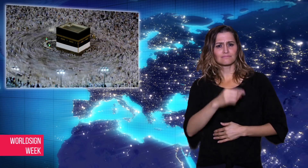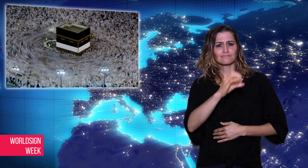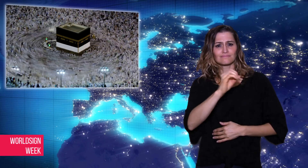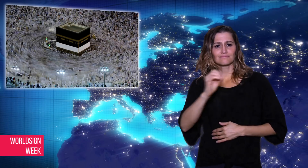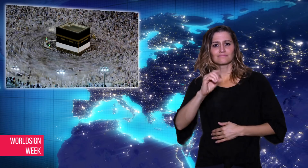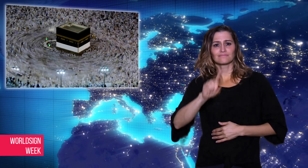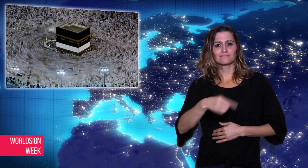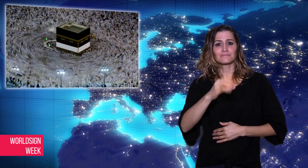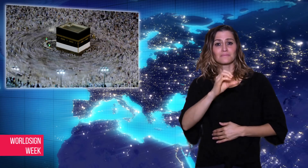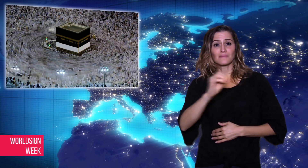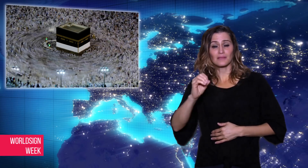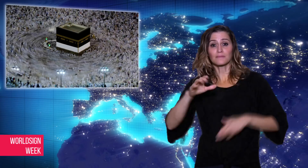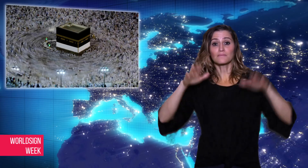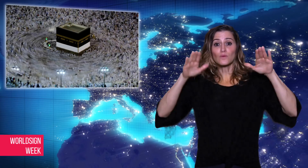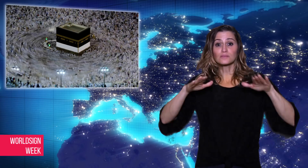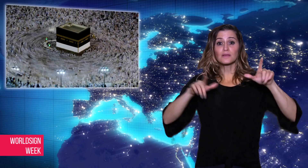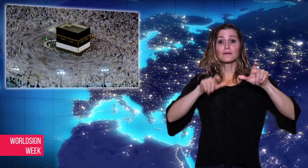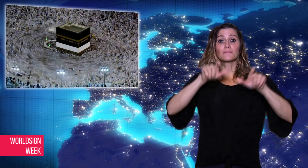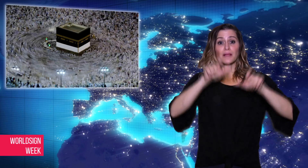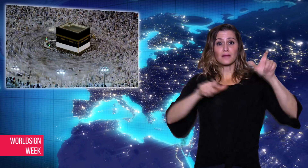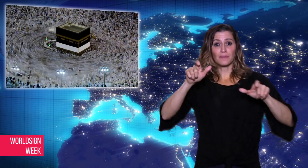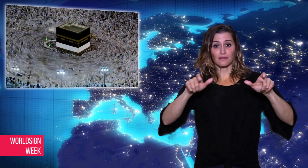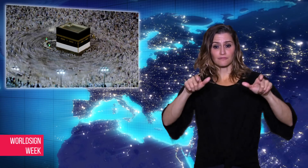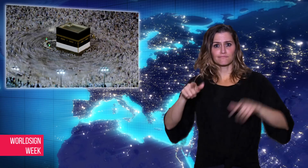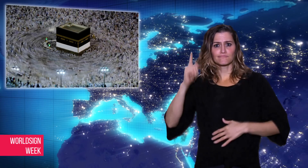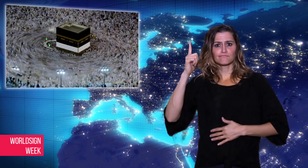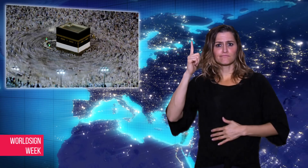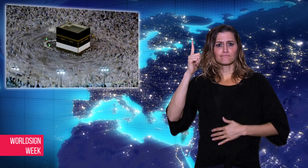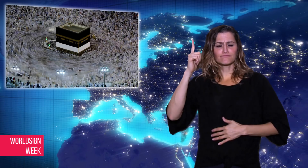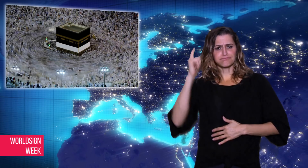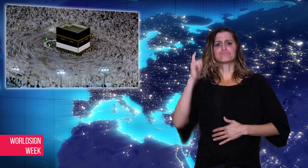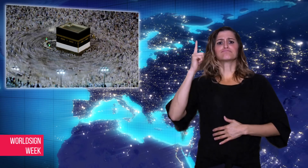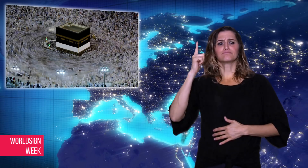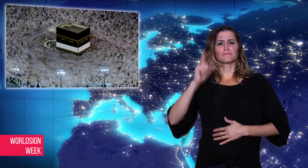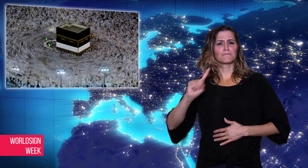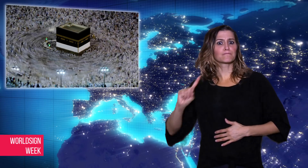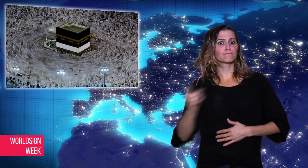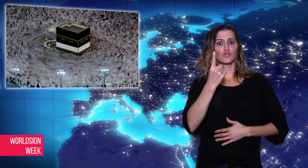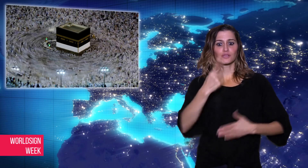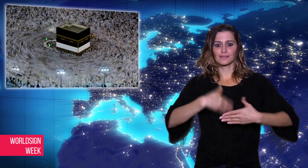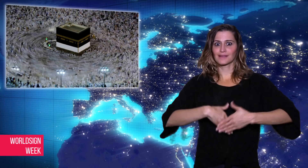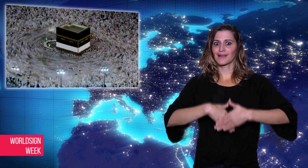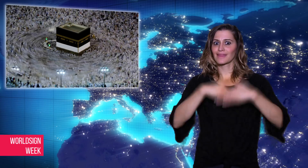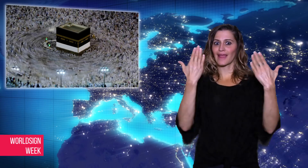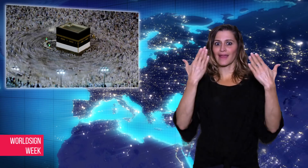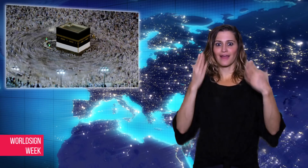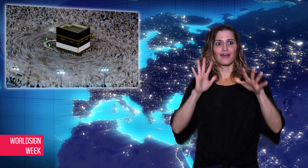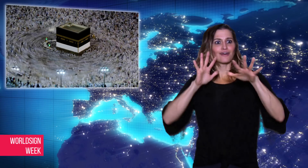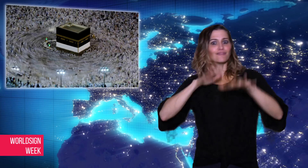pilgrimage, the Hajj. The quest is a